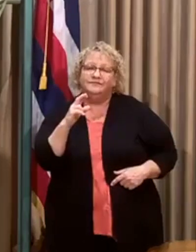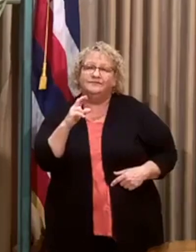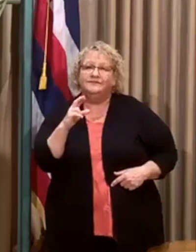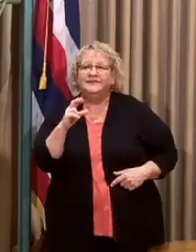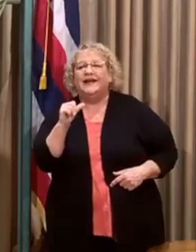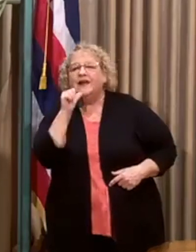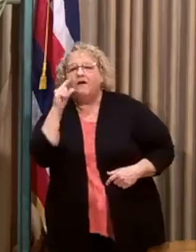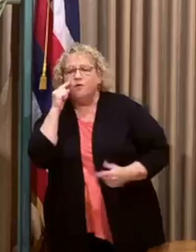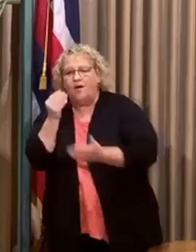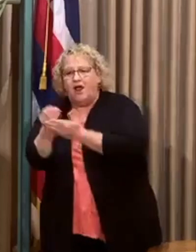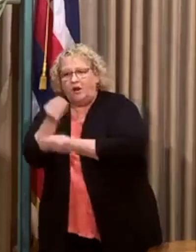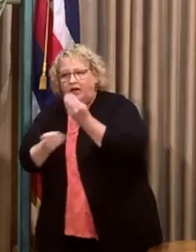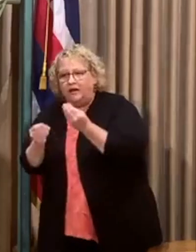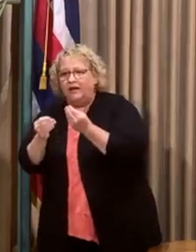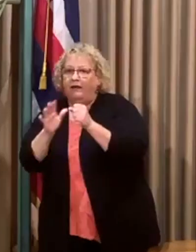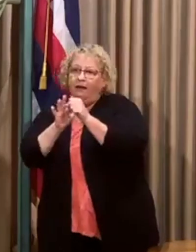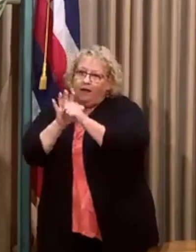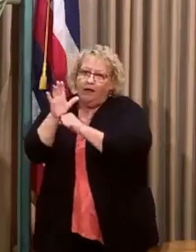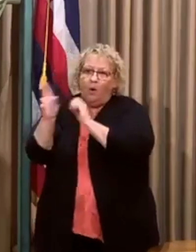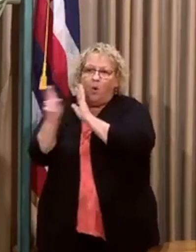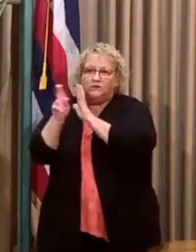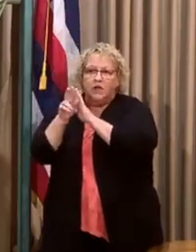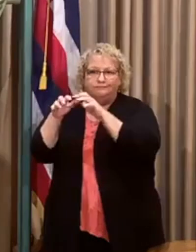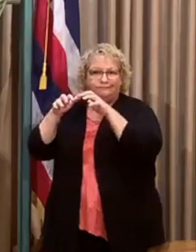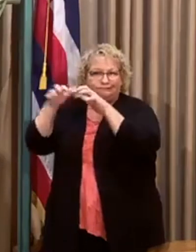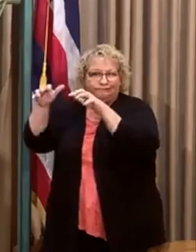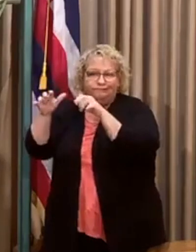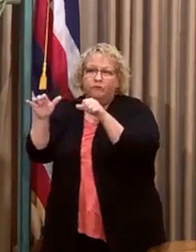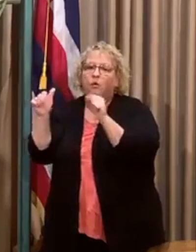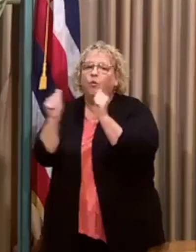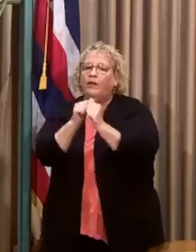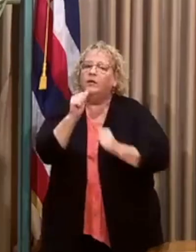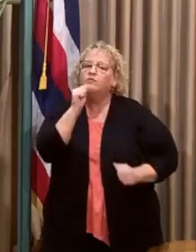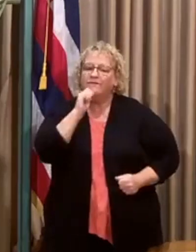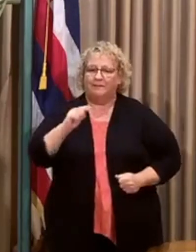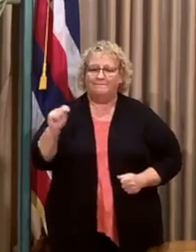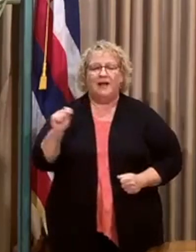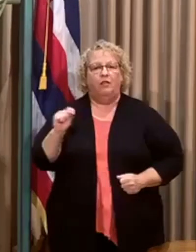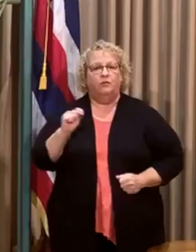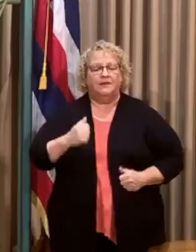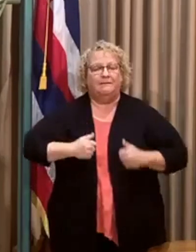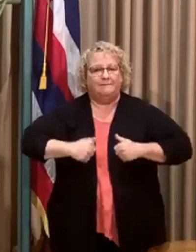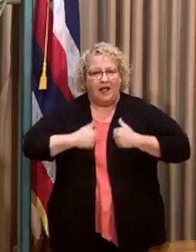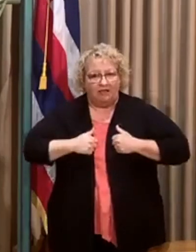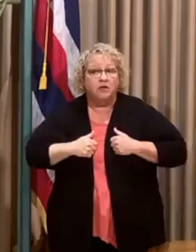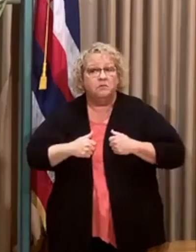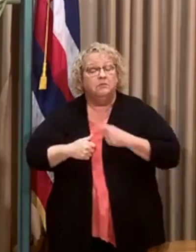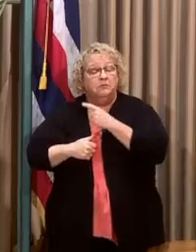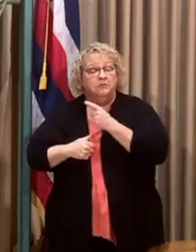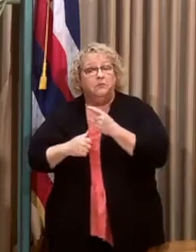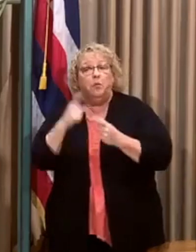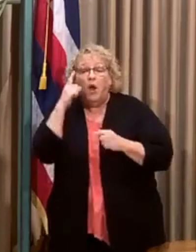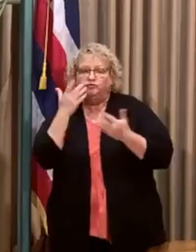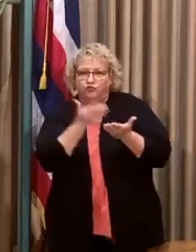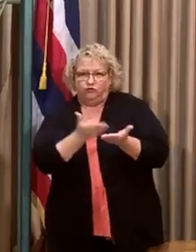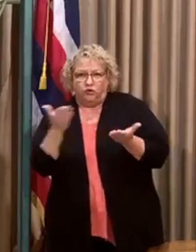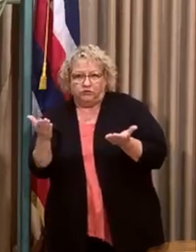we have a surplus of empty hotel rooms with private baths, so that turns out to be a resource in this case.